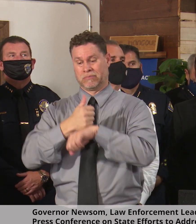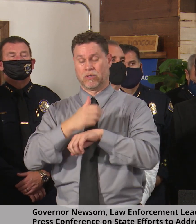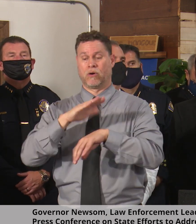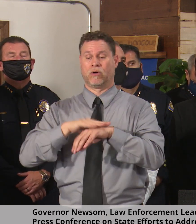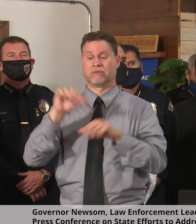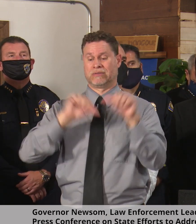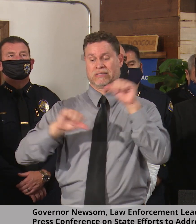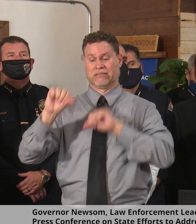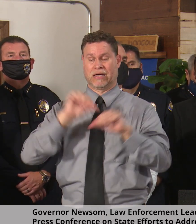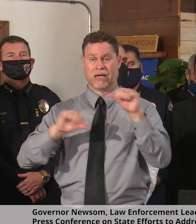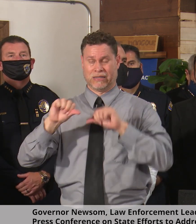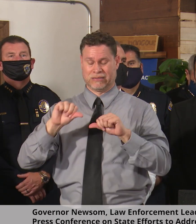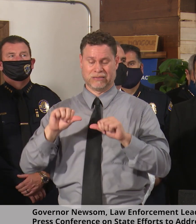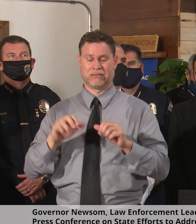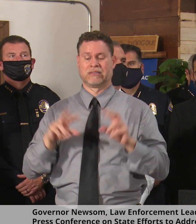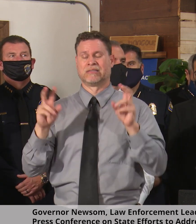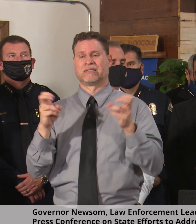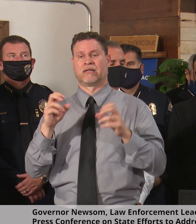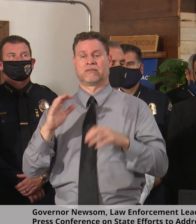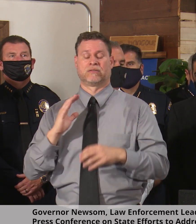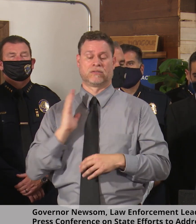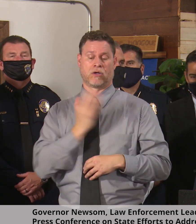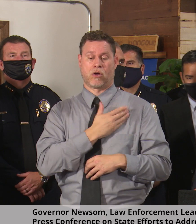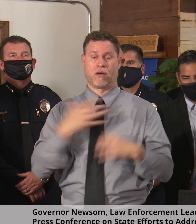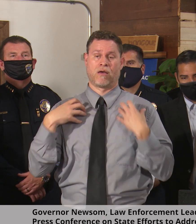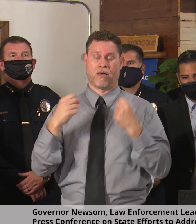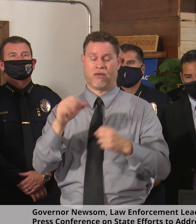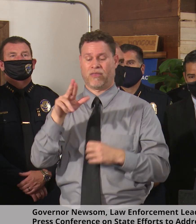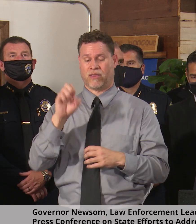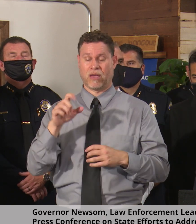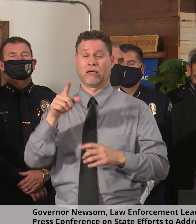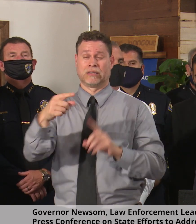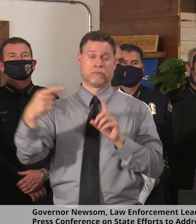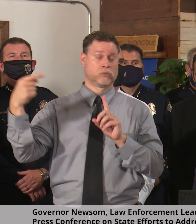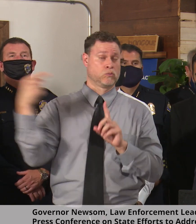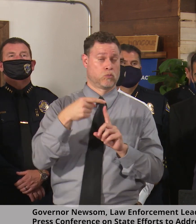the status of our healthcare delivery system in particular as you wisely point out and so